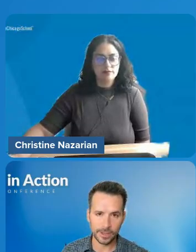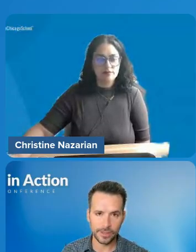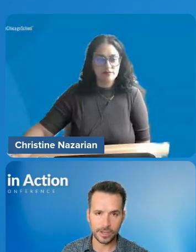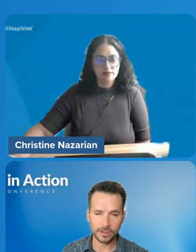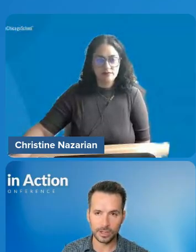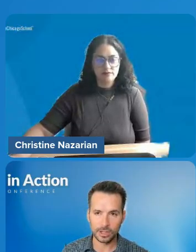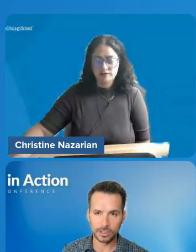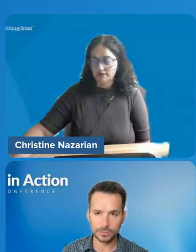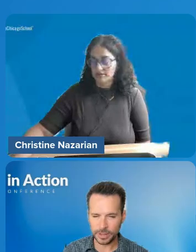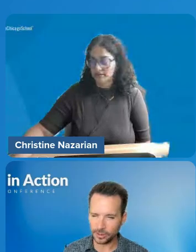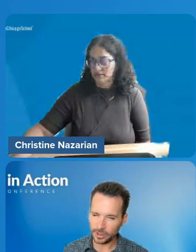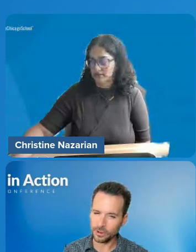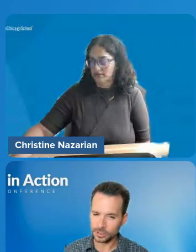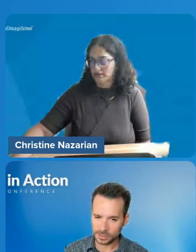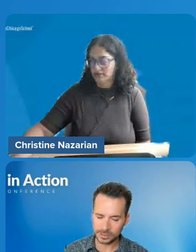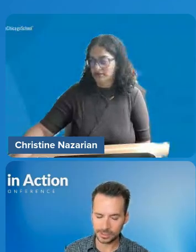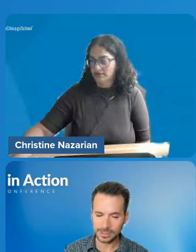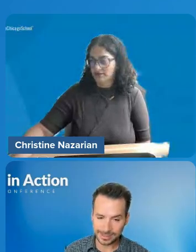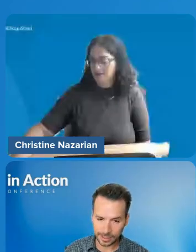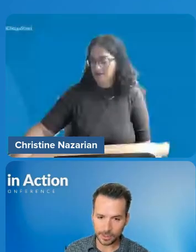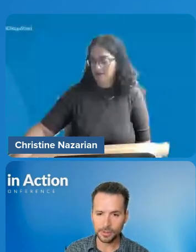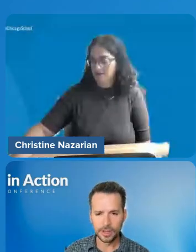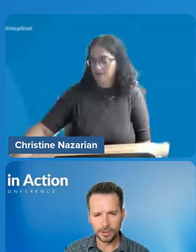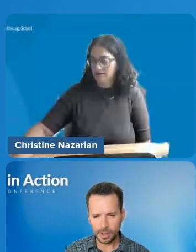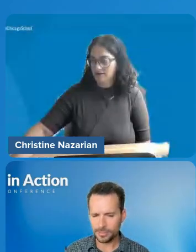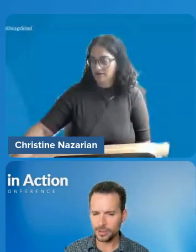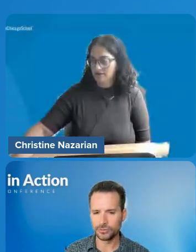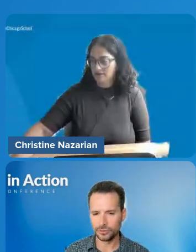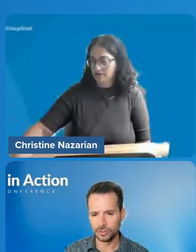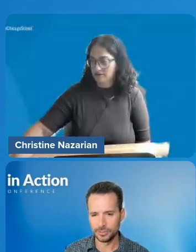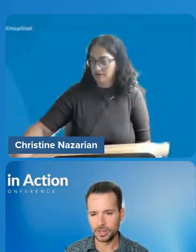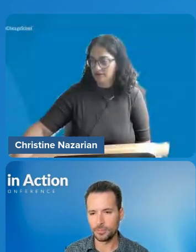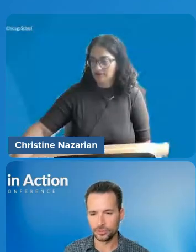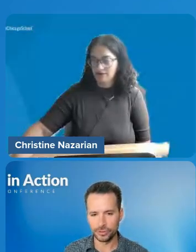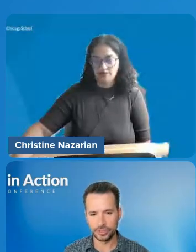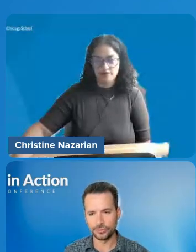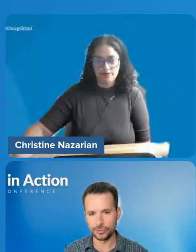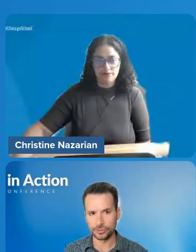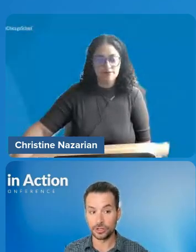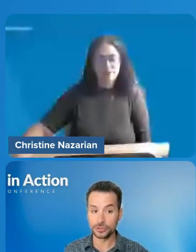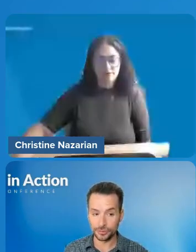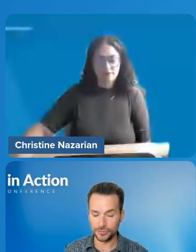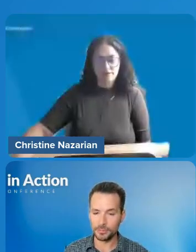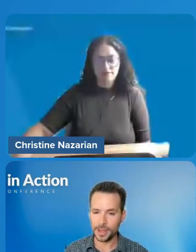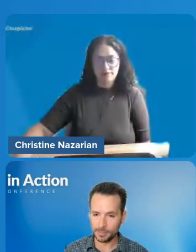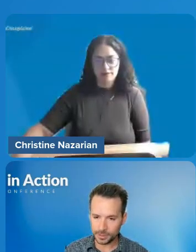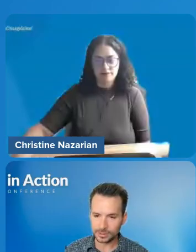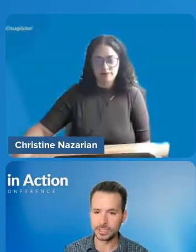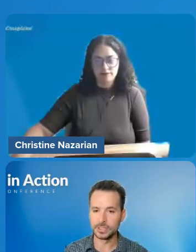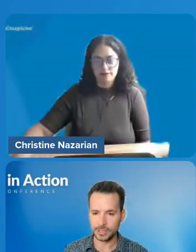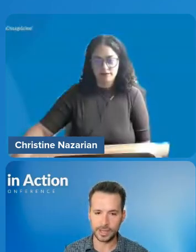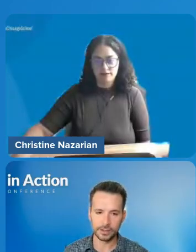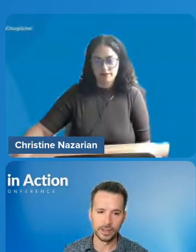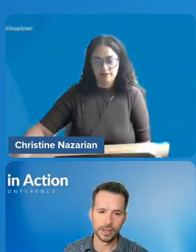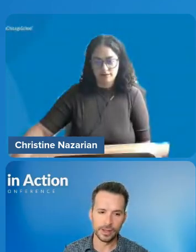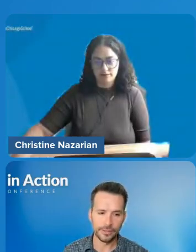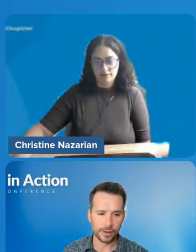And then depending on how the process is set up, might be also limited opportunities for structured feedback built into that role